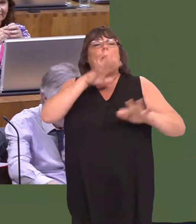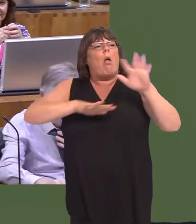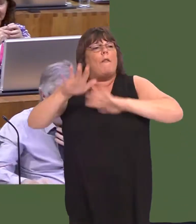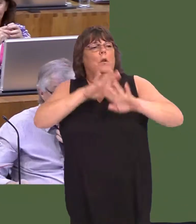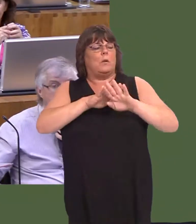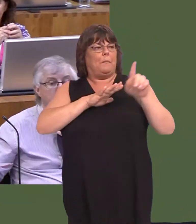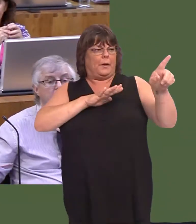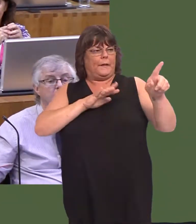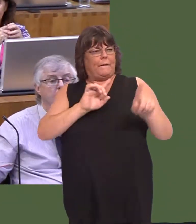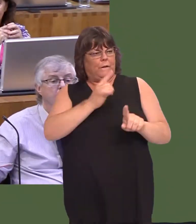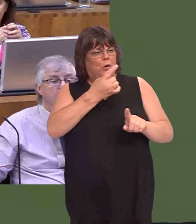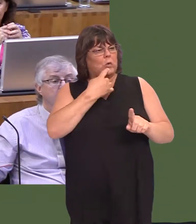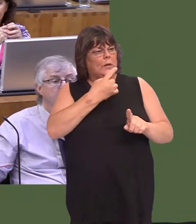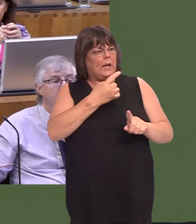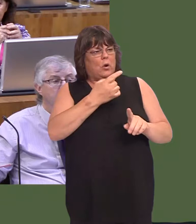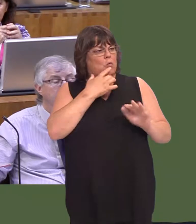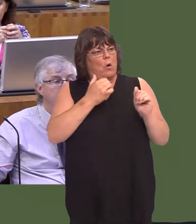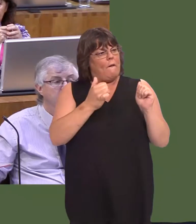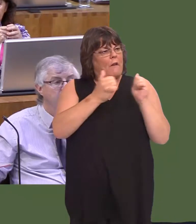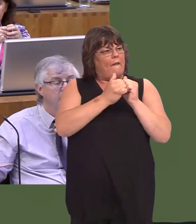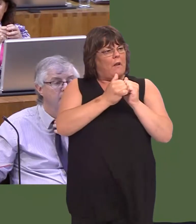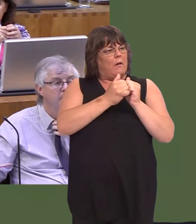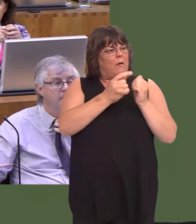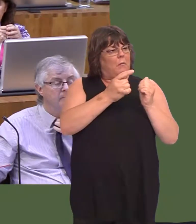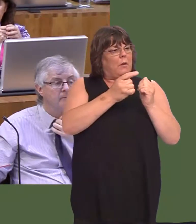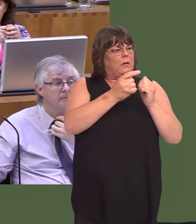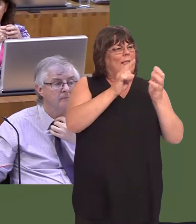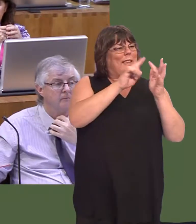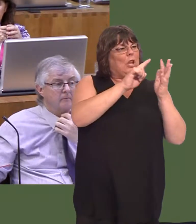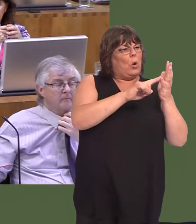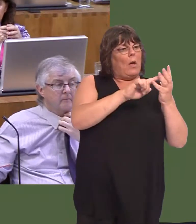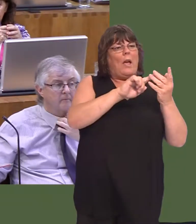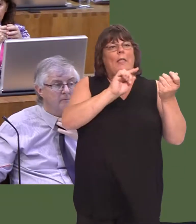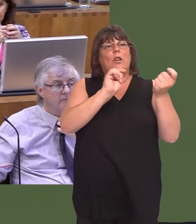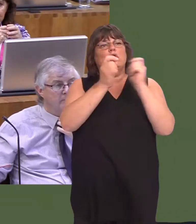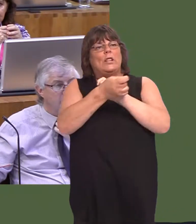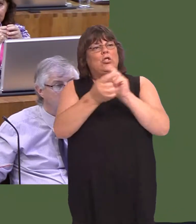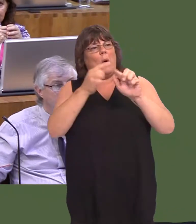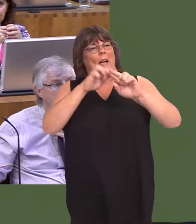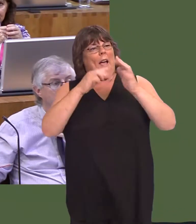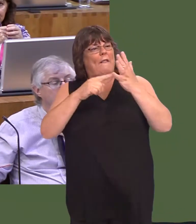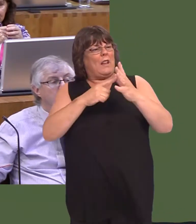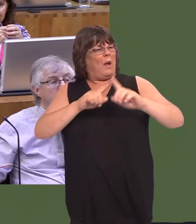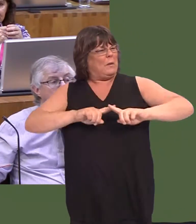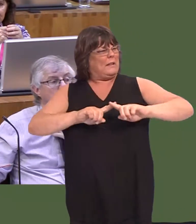Firstly, she said to me, ëYouíve said youíre not in favour of membership of the EUí, and then she talked about EFTA, which is an entirely different organisation, consisting of three